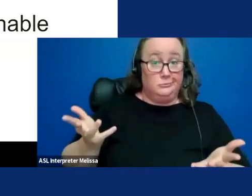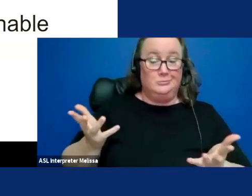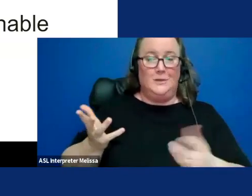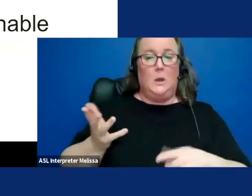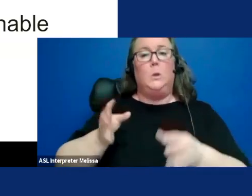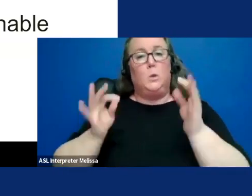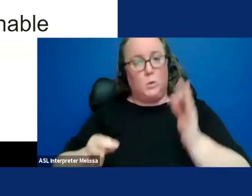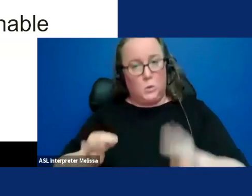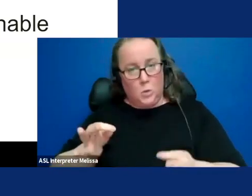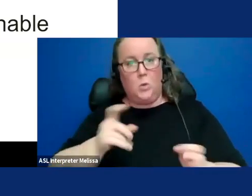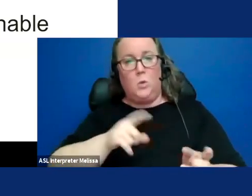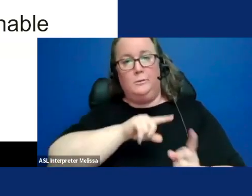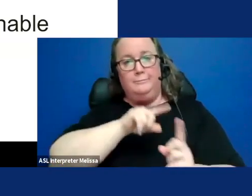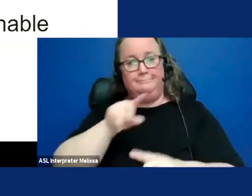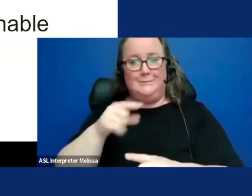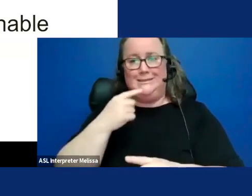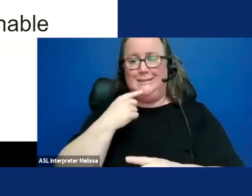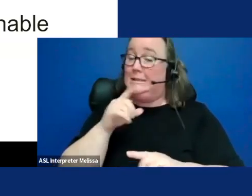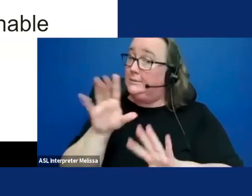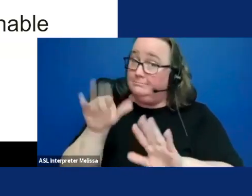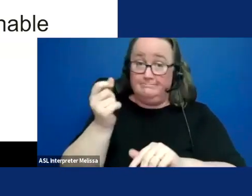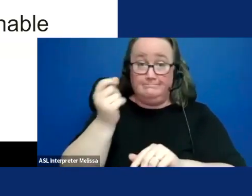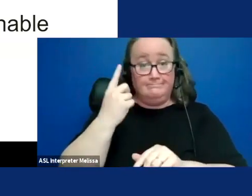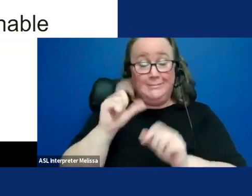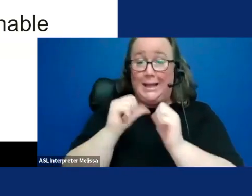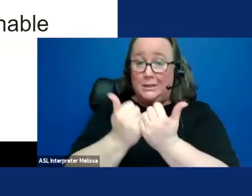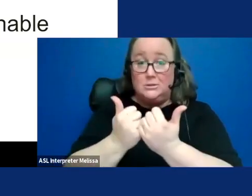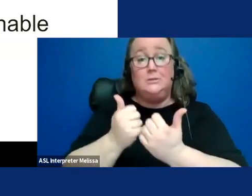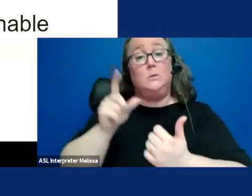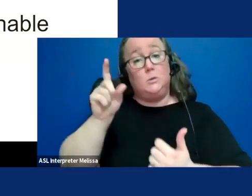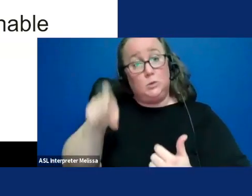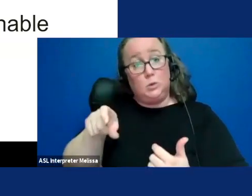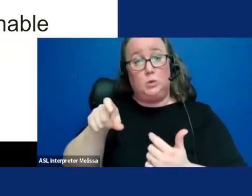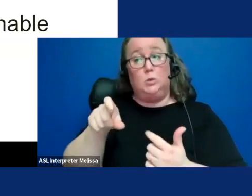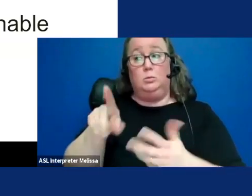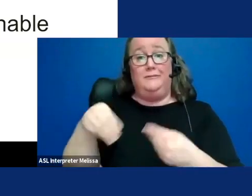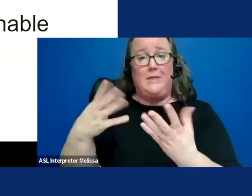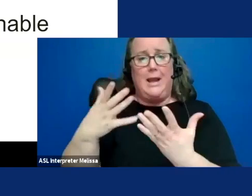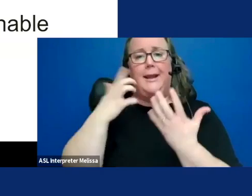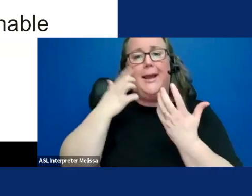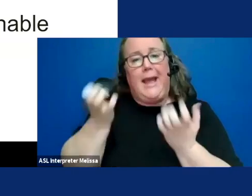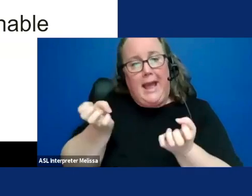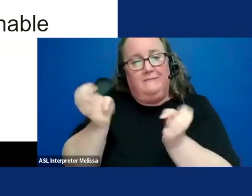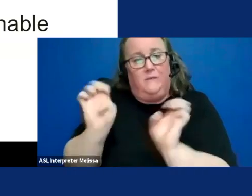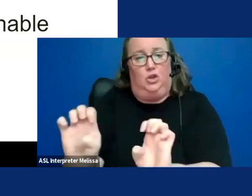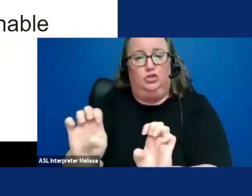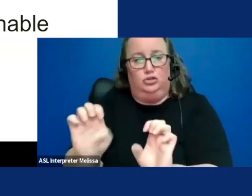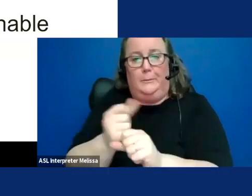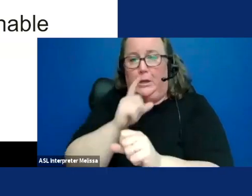the agency is required to make good efforts to accommodate the father knowing what his disability status is.